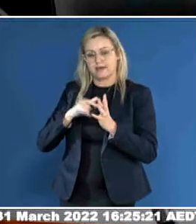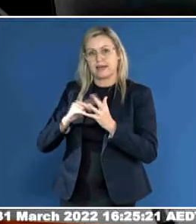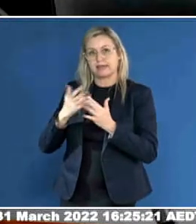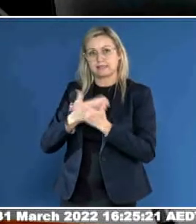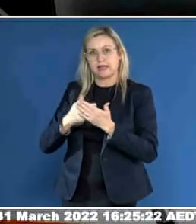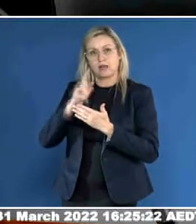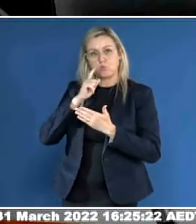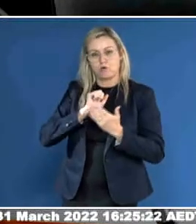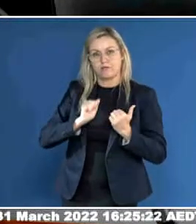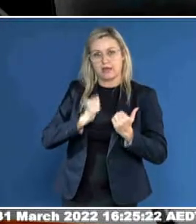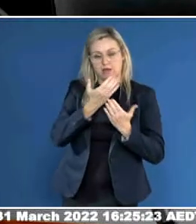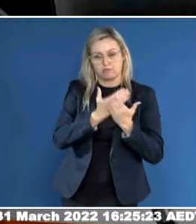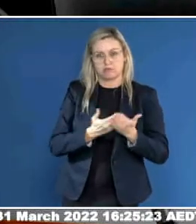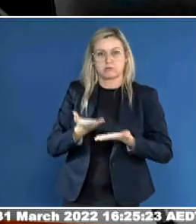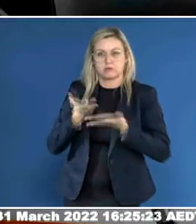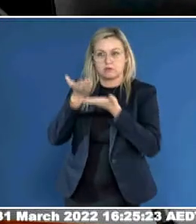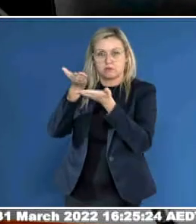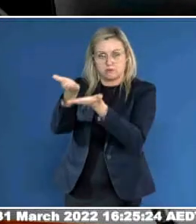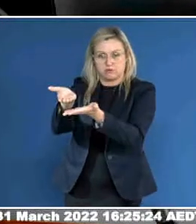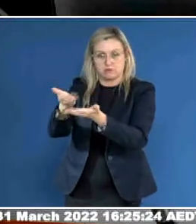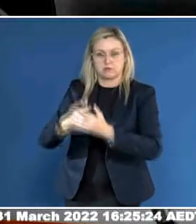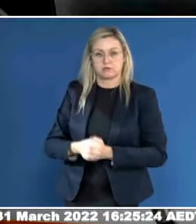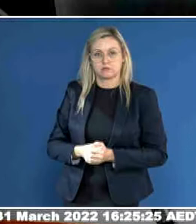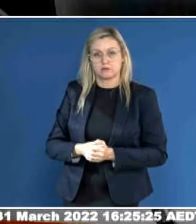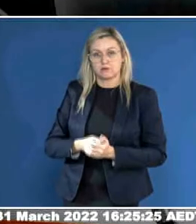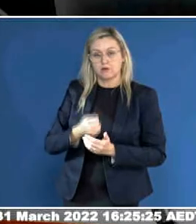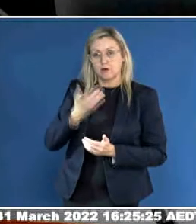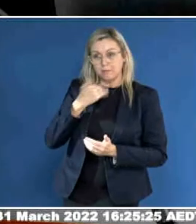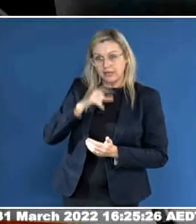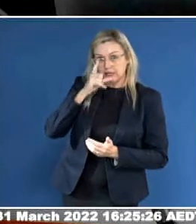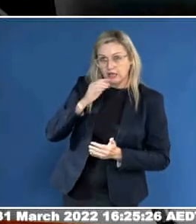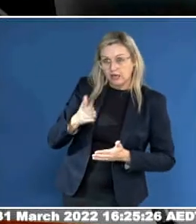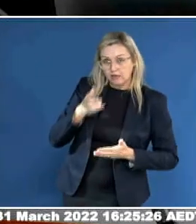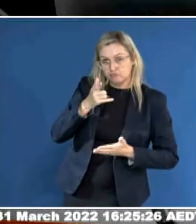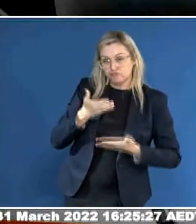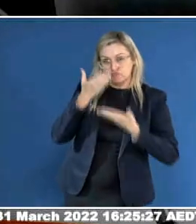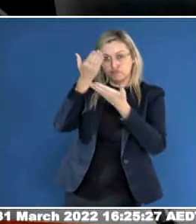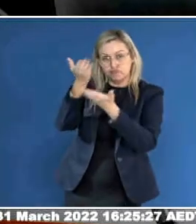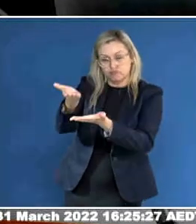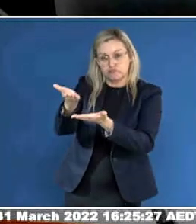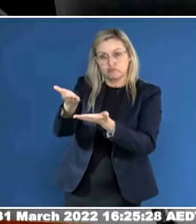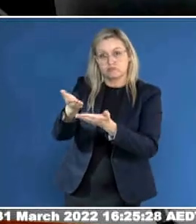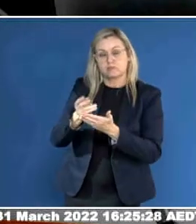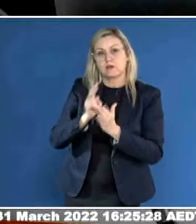Yes. MS EASTMAN: So could you take into evidence the video recording of